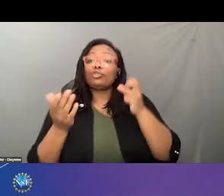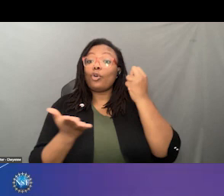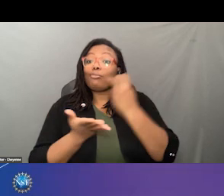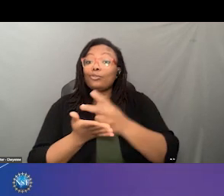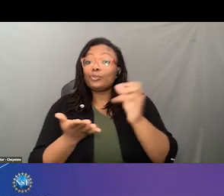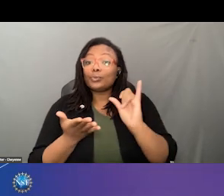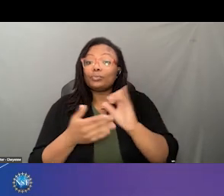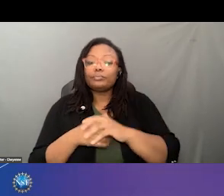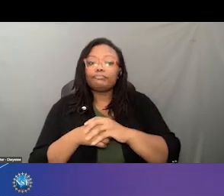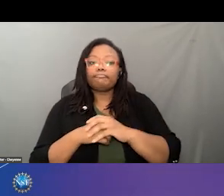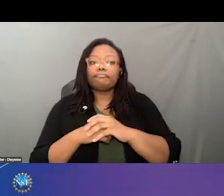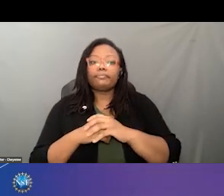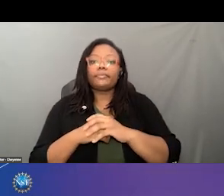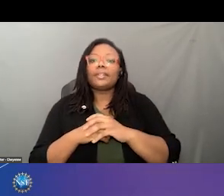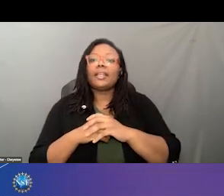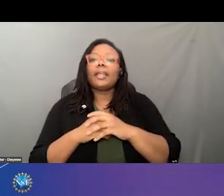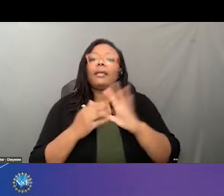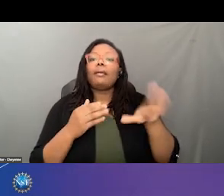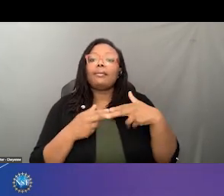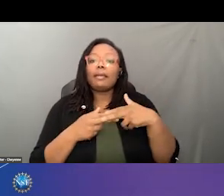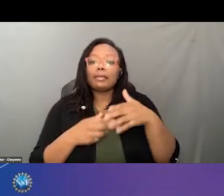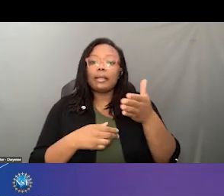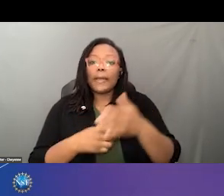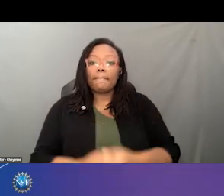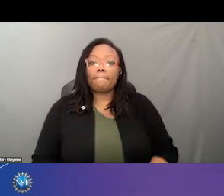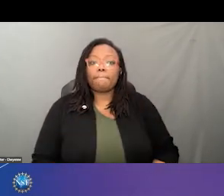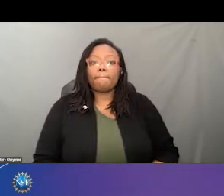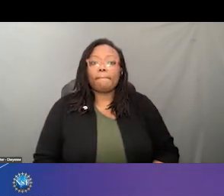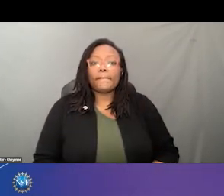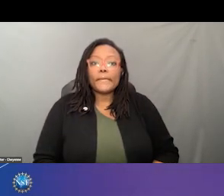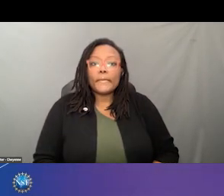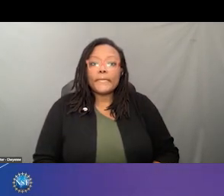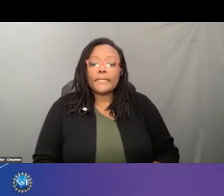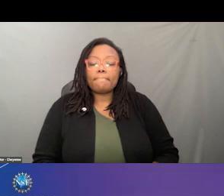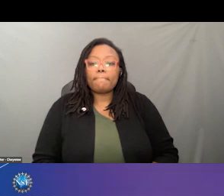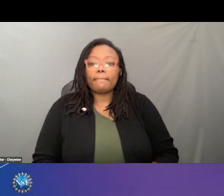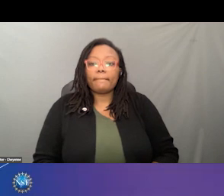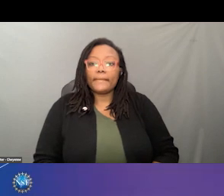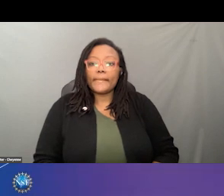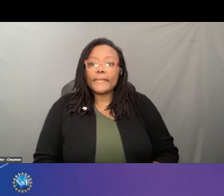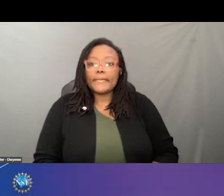So if we go to the next slide.